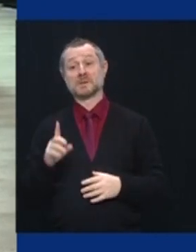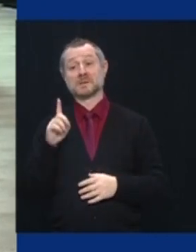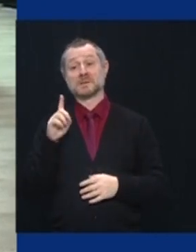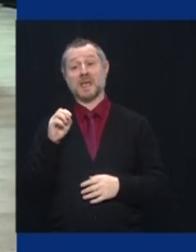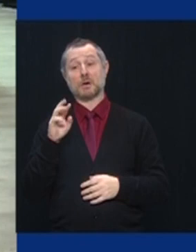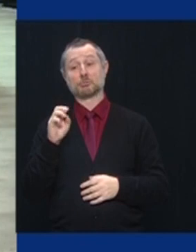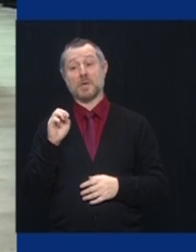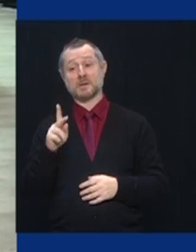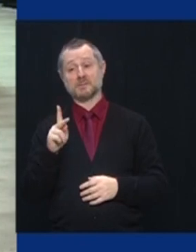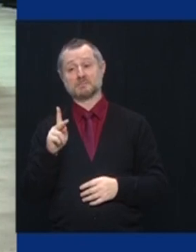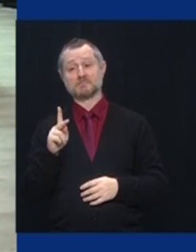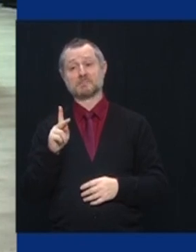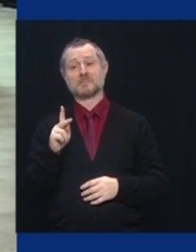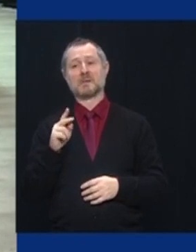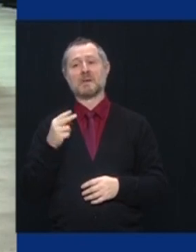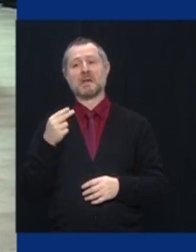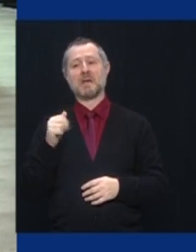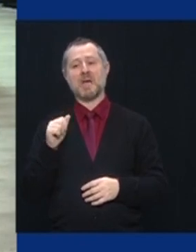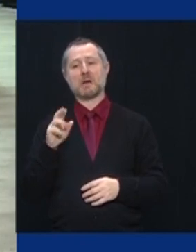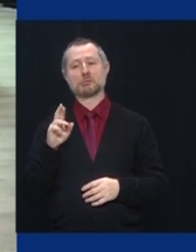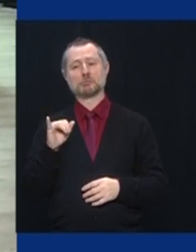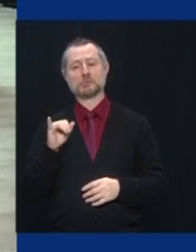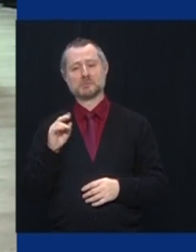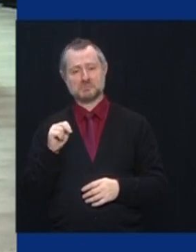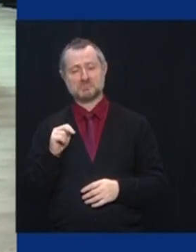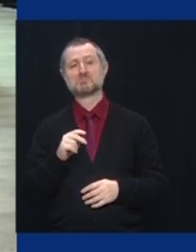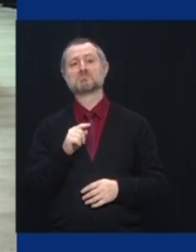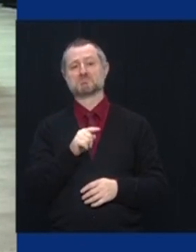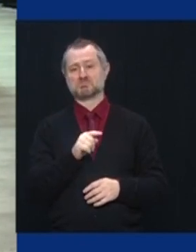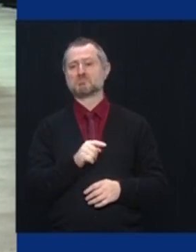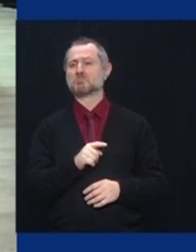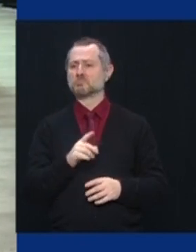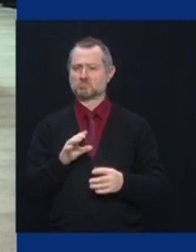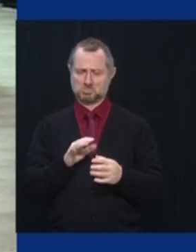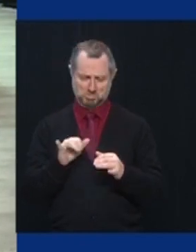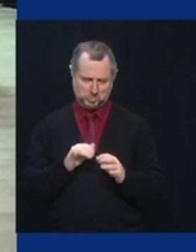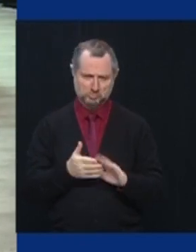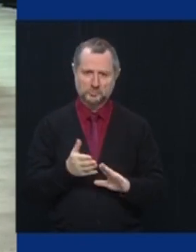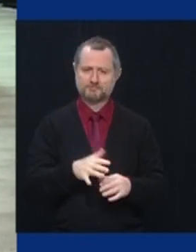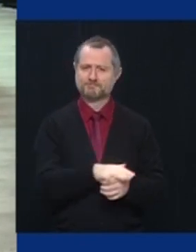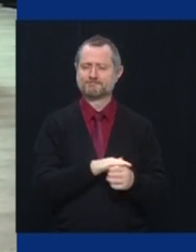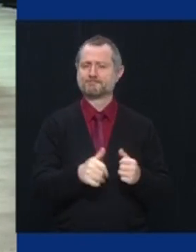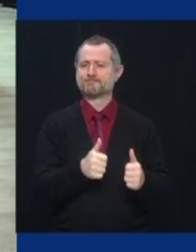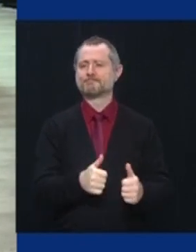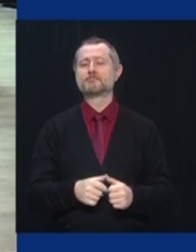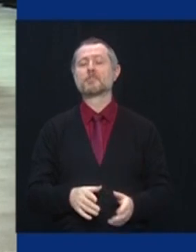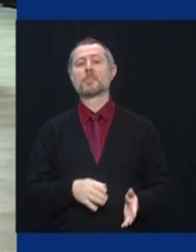ANN MARIE, THE PRESIDENT OF CENTRAL NEW YORK AREA LABOR FEDERATION.